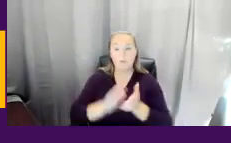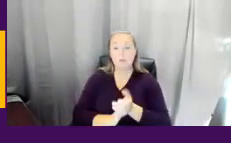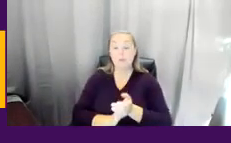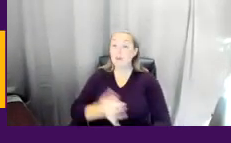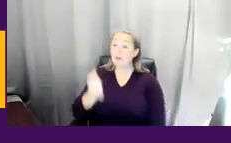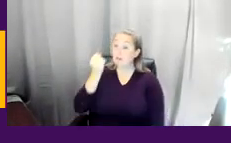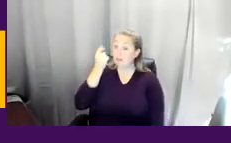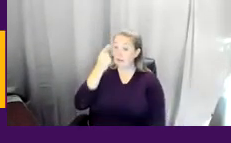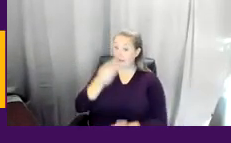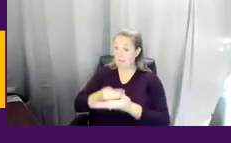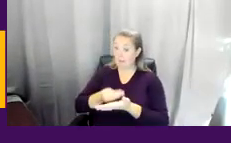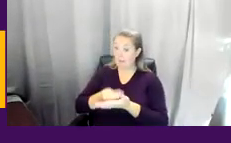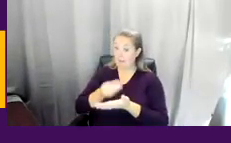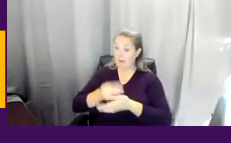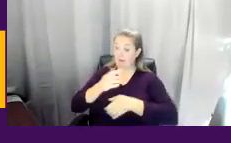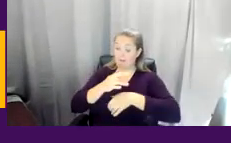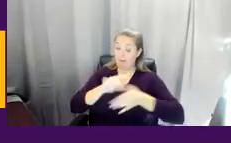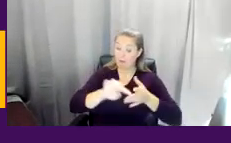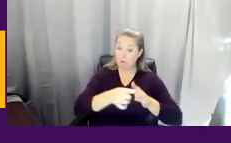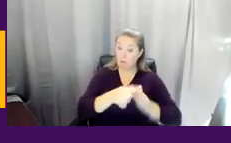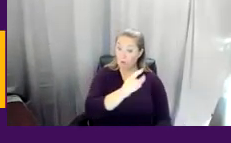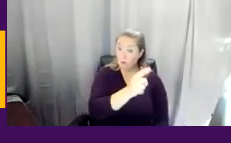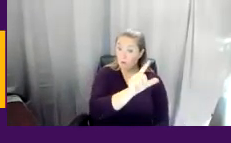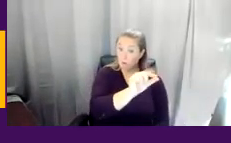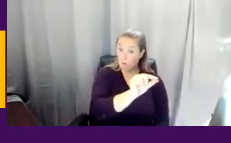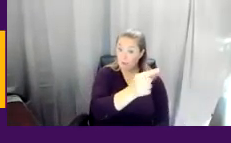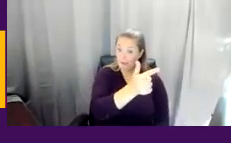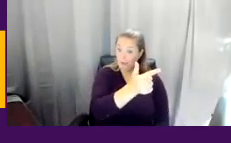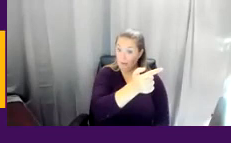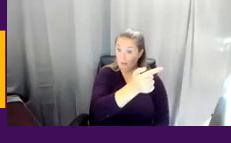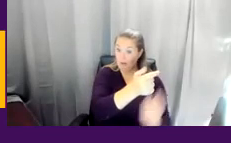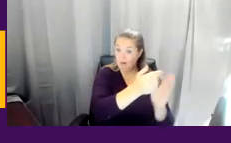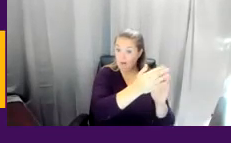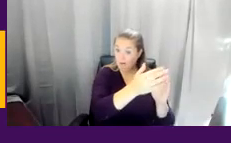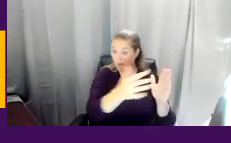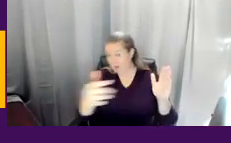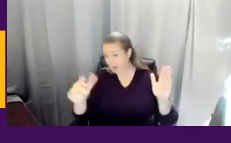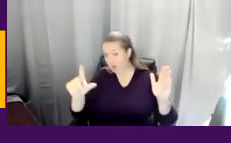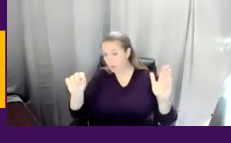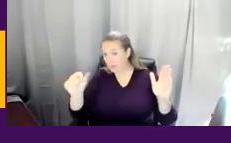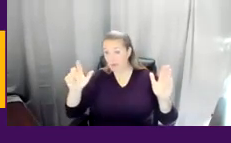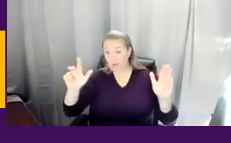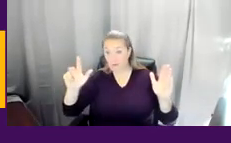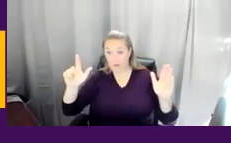, FOCUS GROUPS, INDIVIDUAL OR GROUP INTERVIEWS , AND AS A REMINDER THIS FUNDING OPPORTUNITY